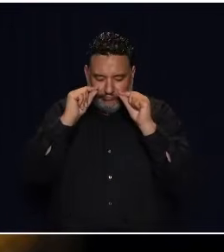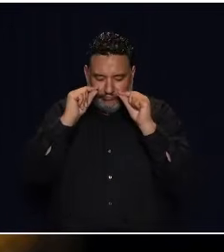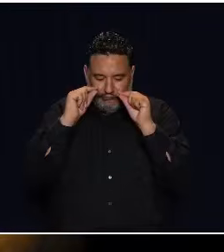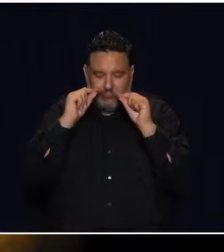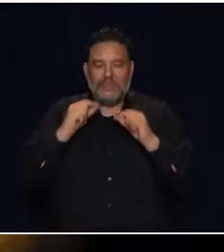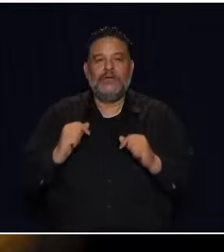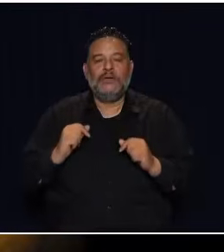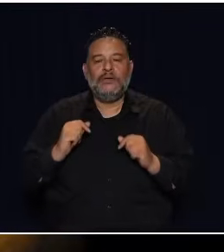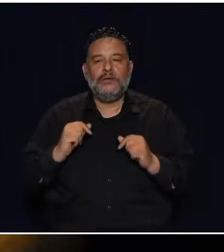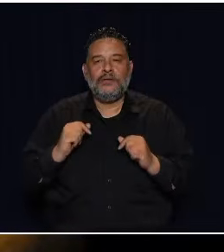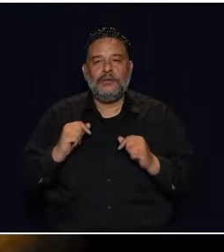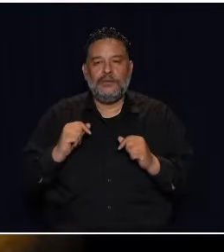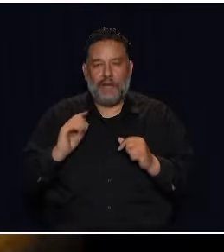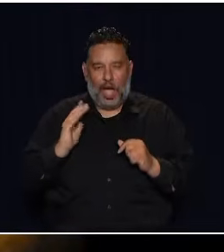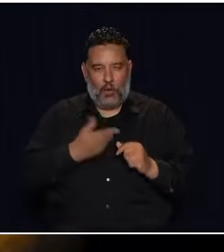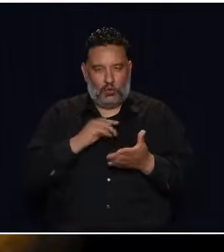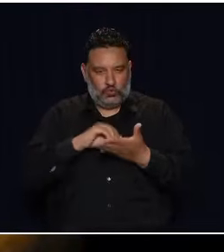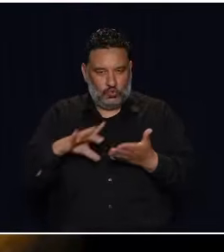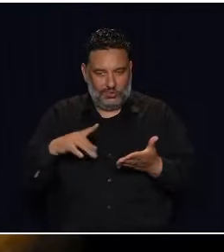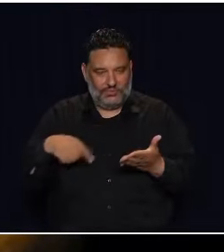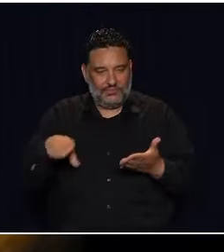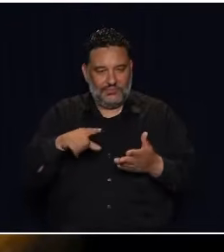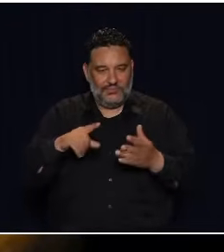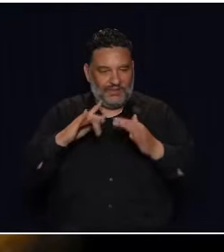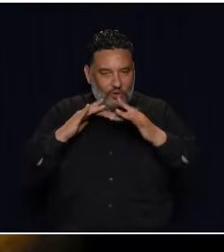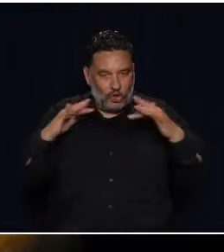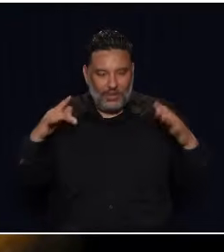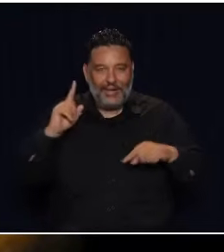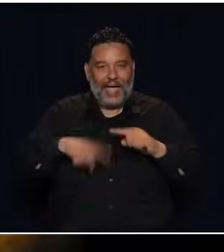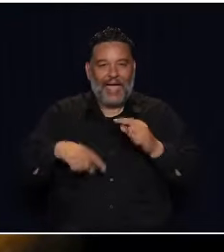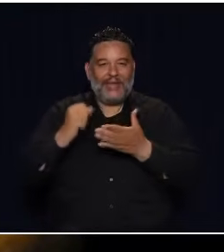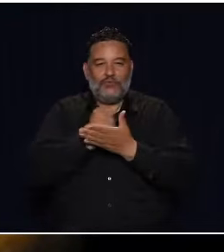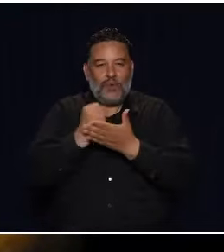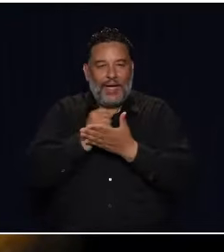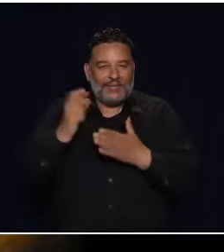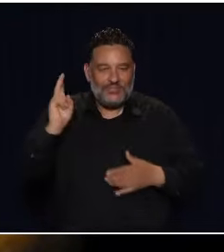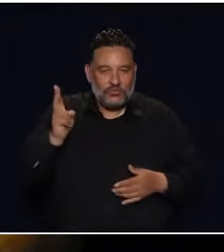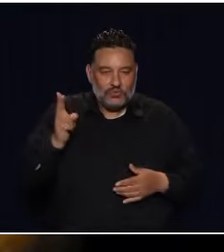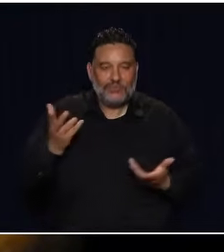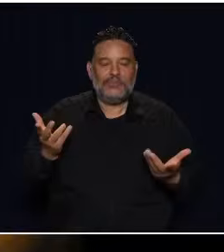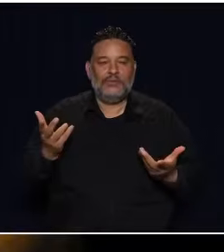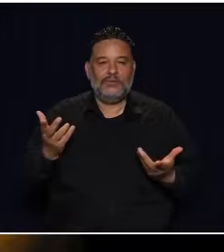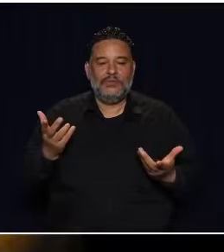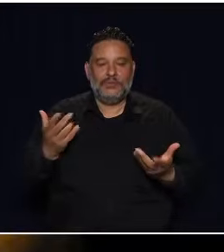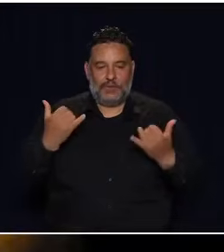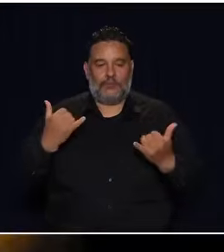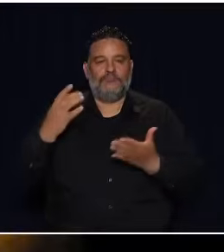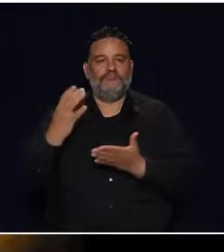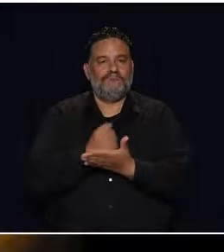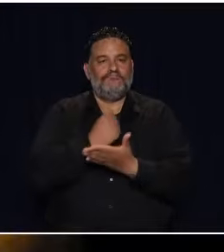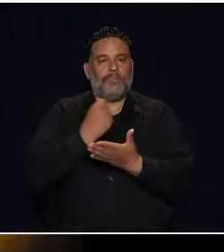ACRONYM. I THINK WE AS A STATE ARE U